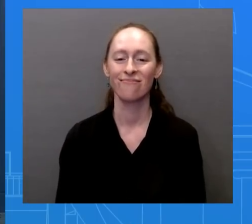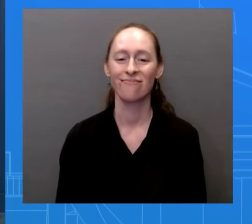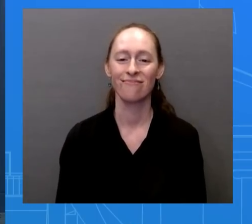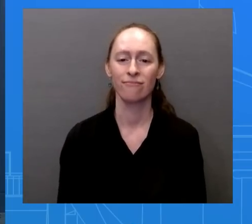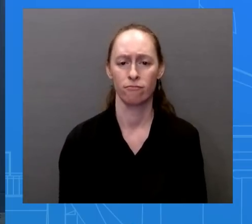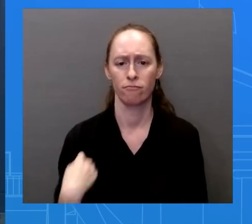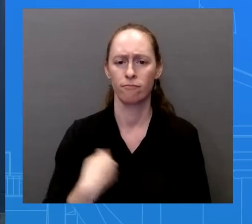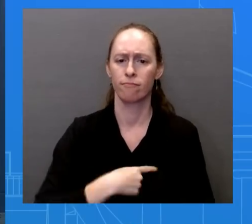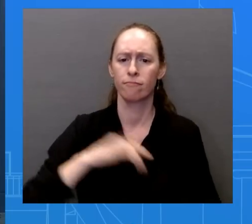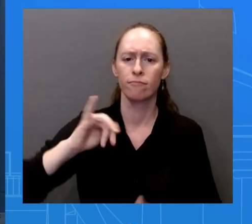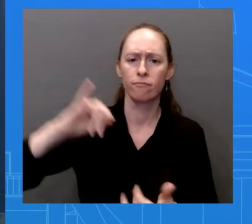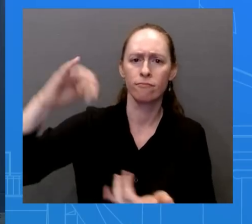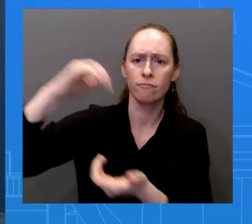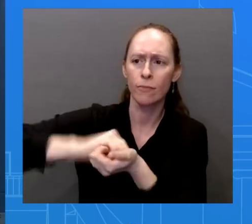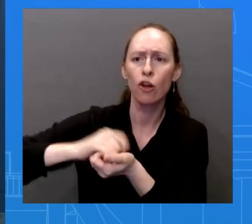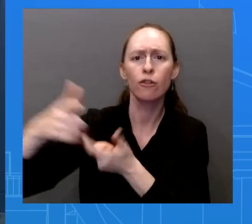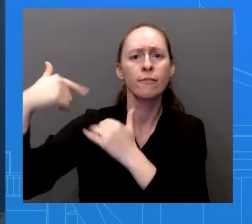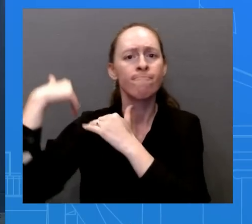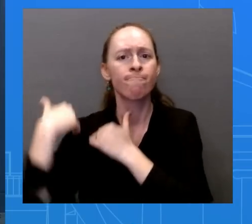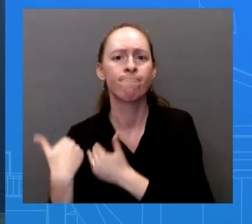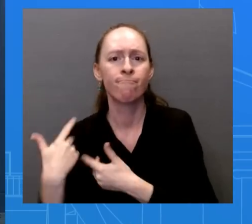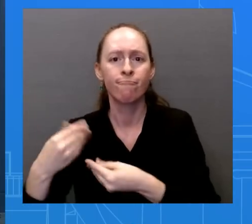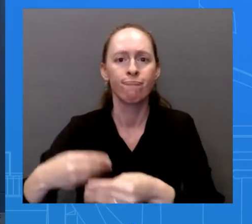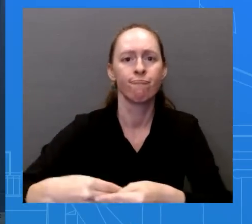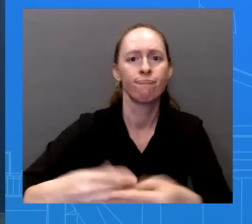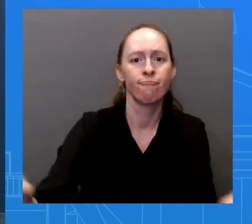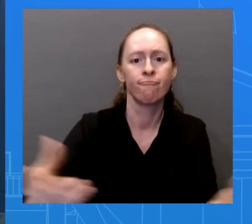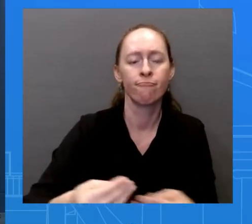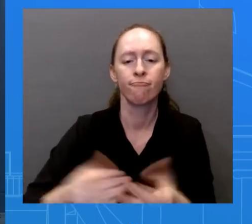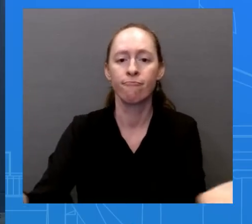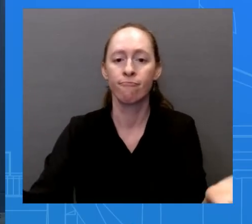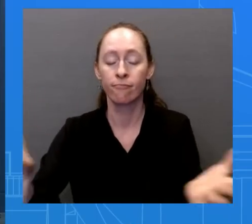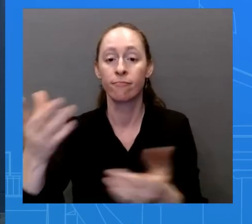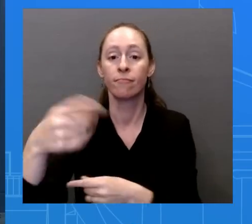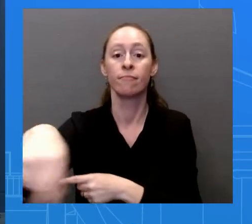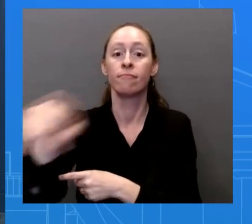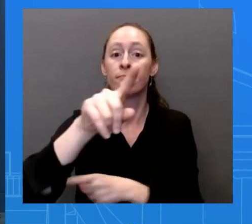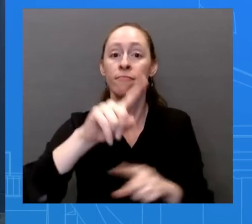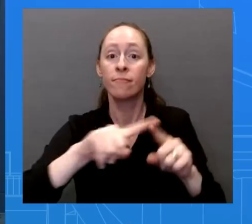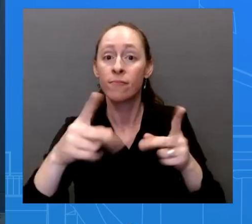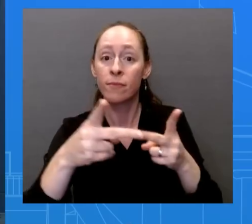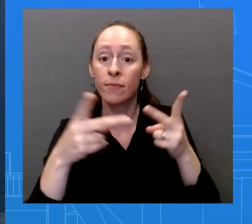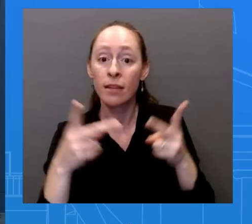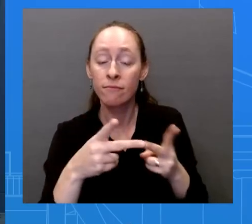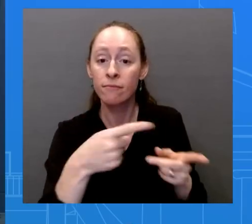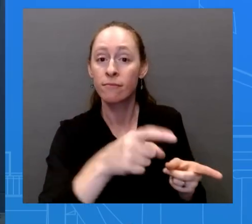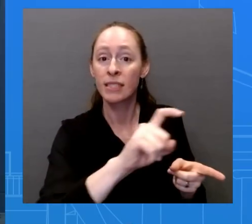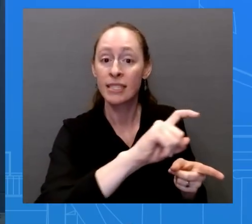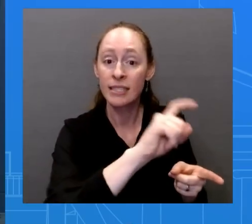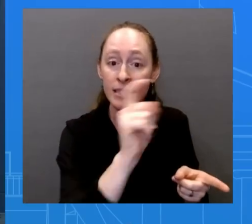and one in Savannah, Georgia, on Saturday. And we have -- we're making efforts through both targeted paid